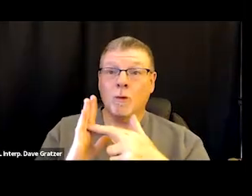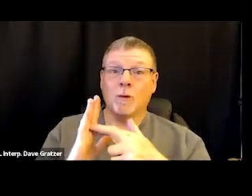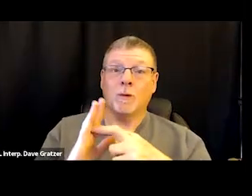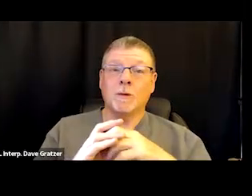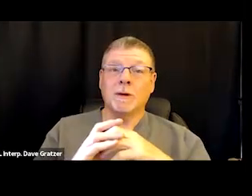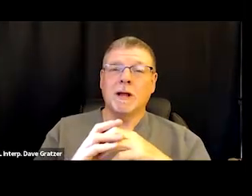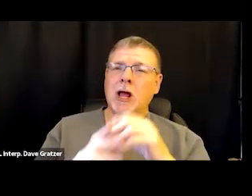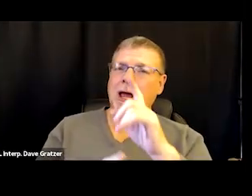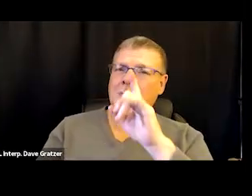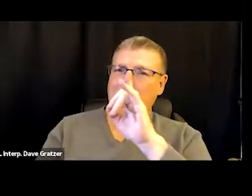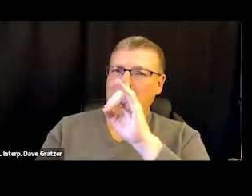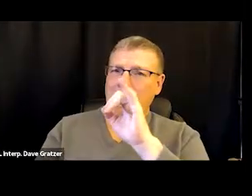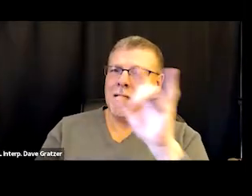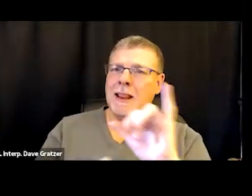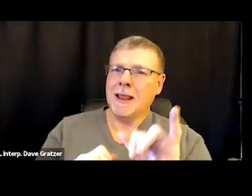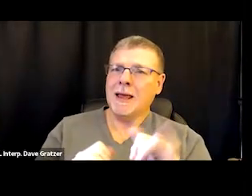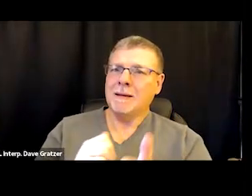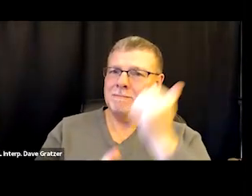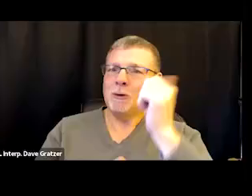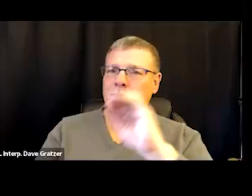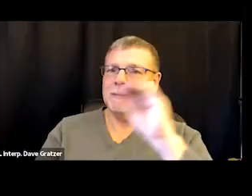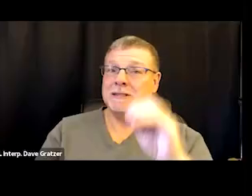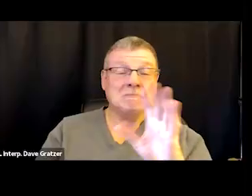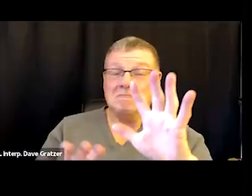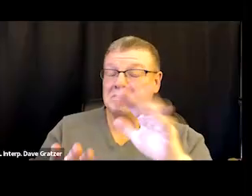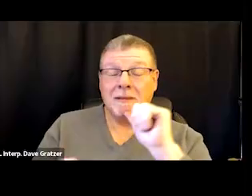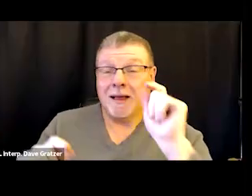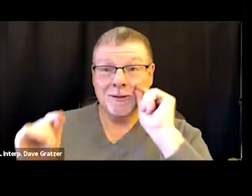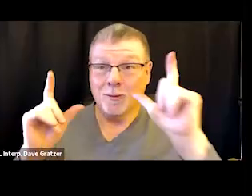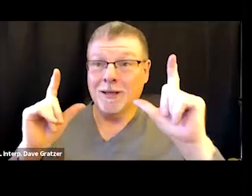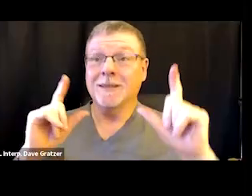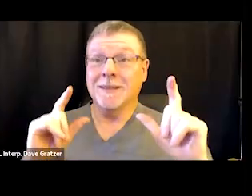It looks like the largest percentage, not surprisingly, is the judiciary.